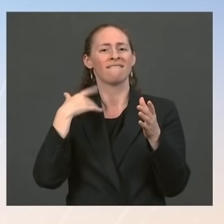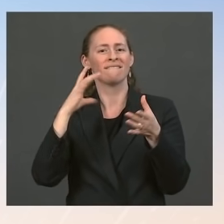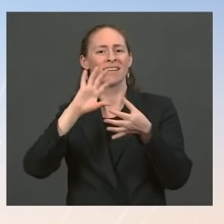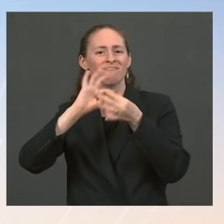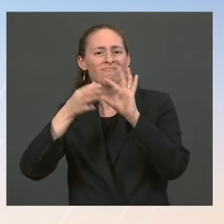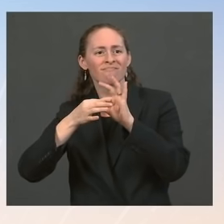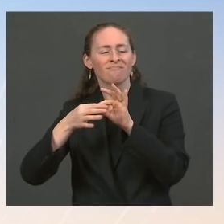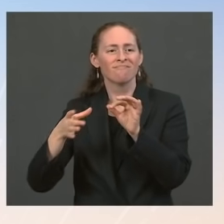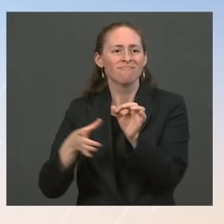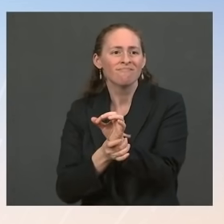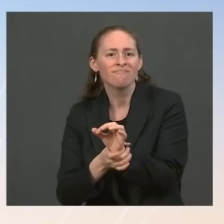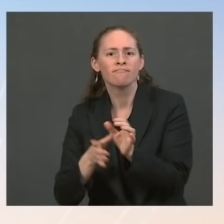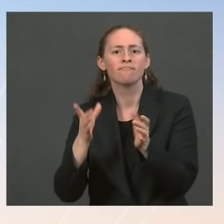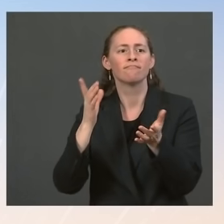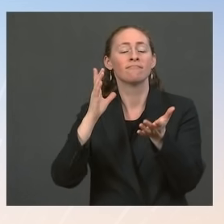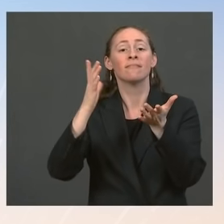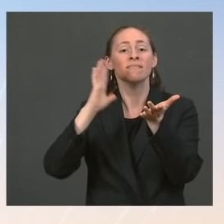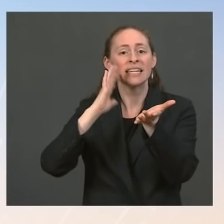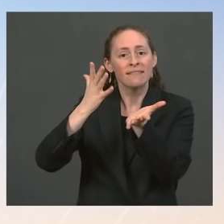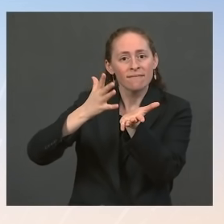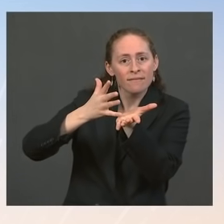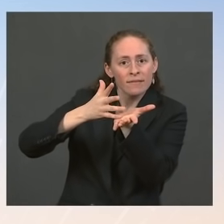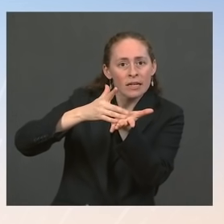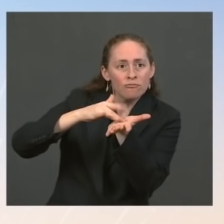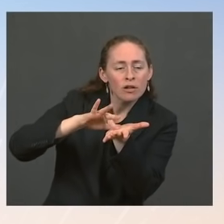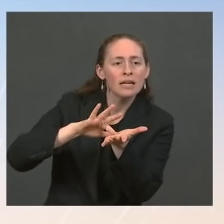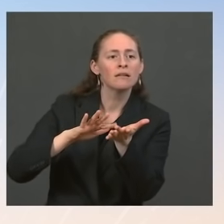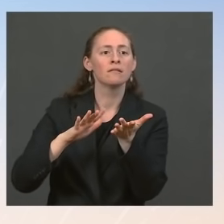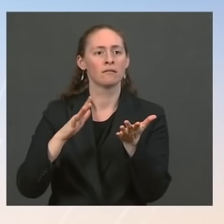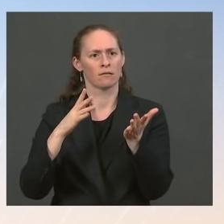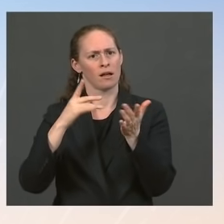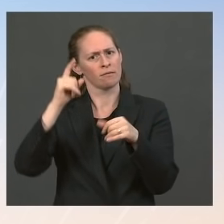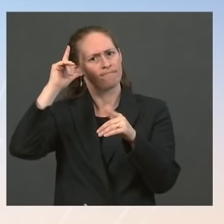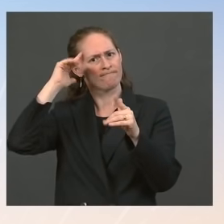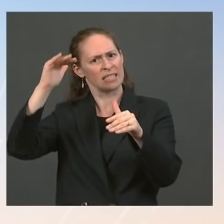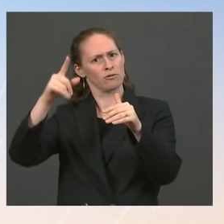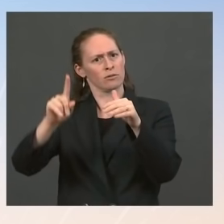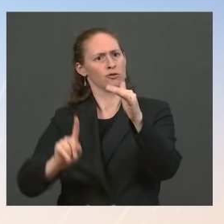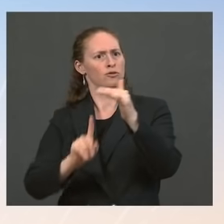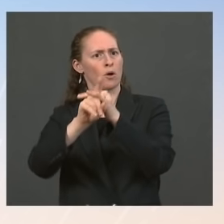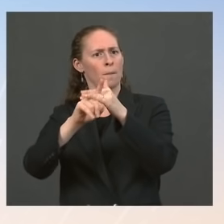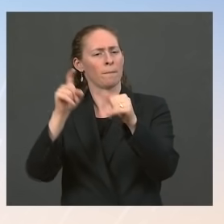and they are expected to appear back in immigration court. So it is not accurate to suggest or for anyone